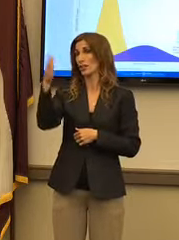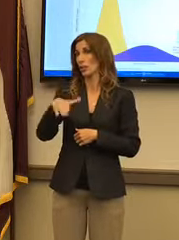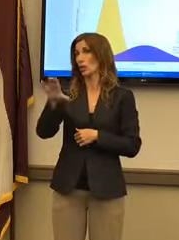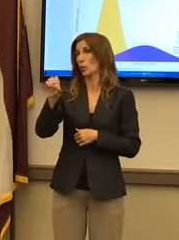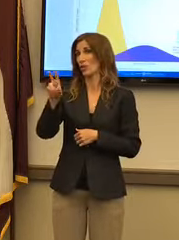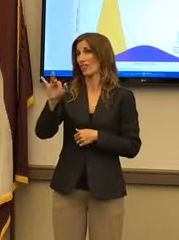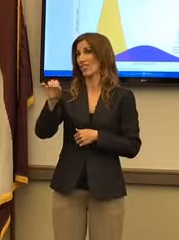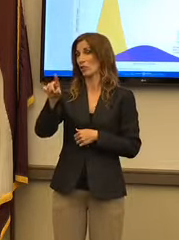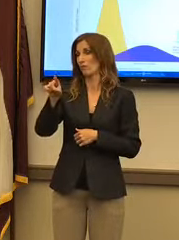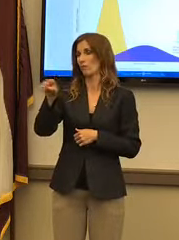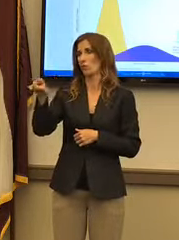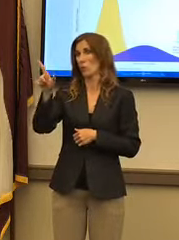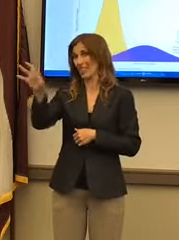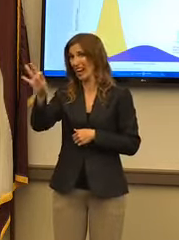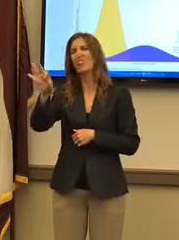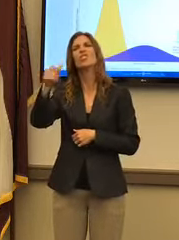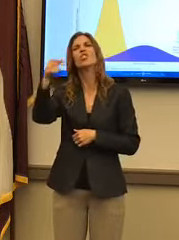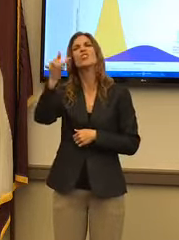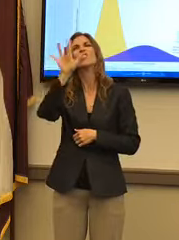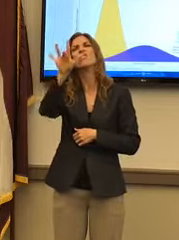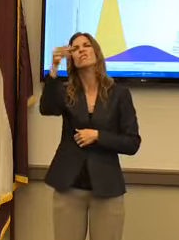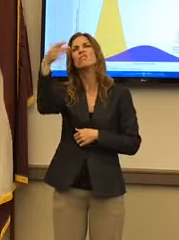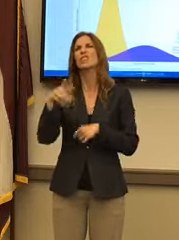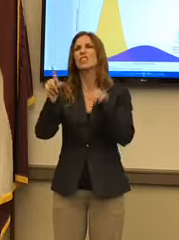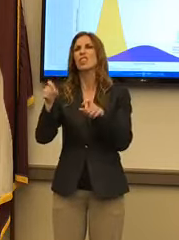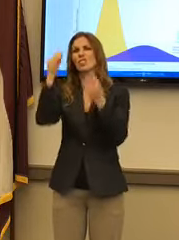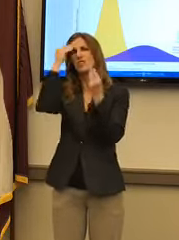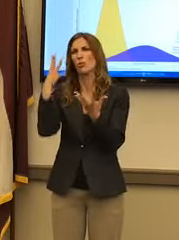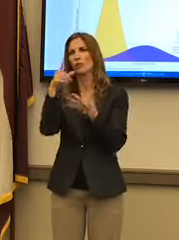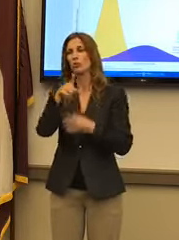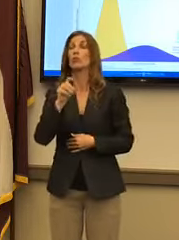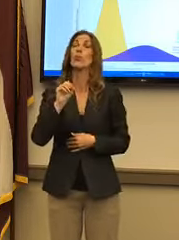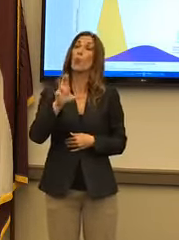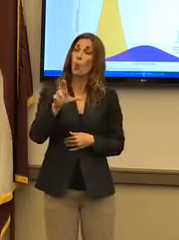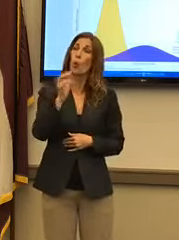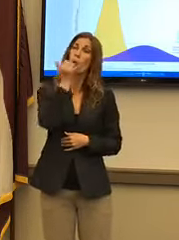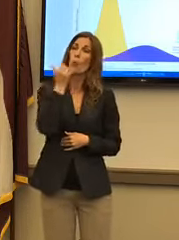under the green County testing information button or you can call